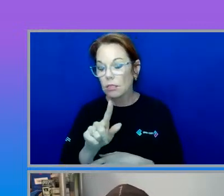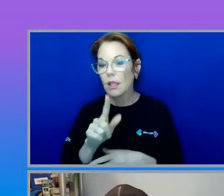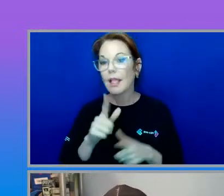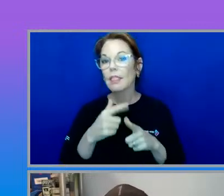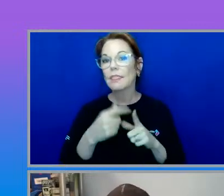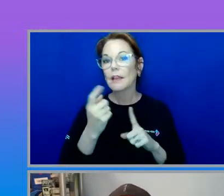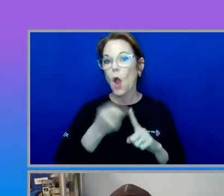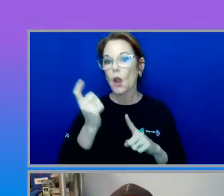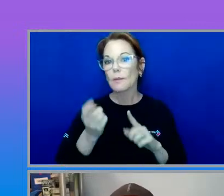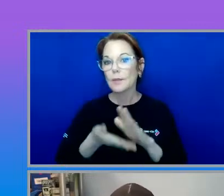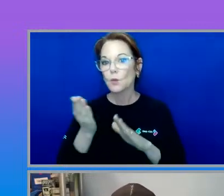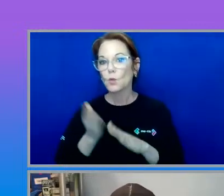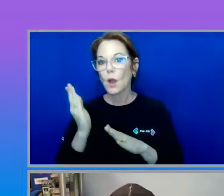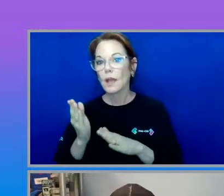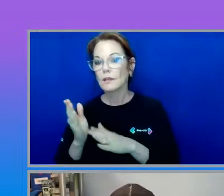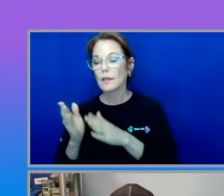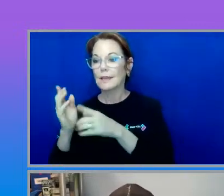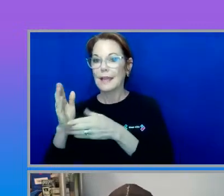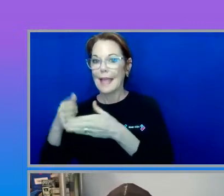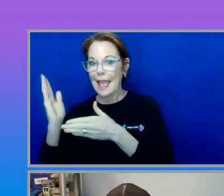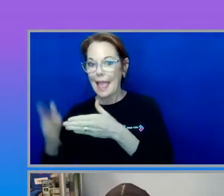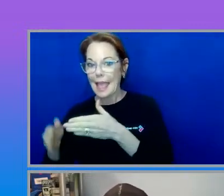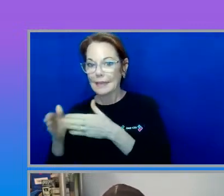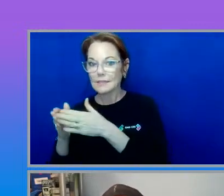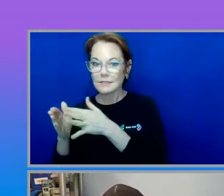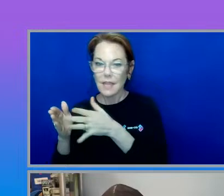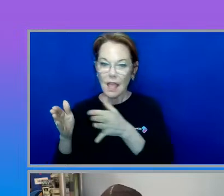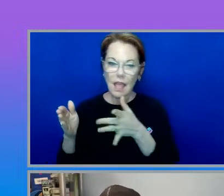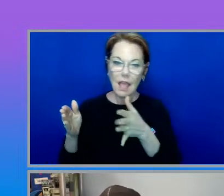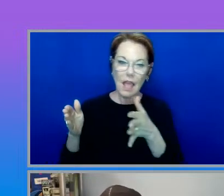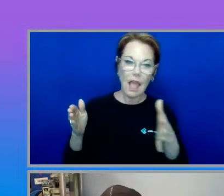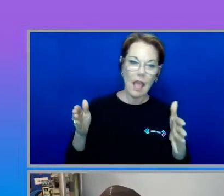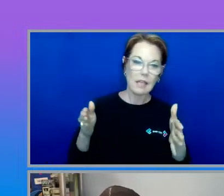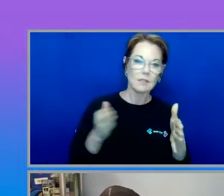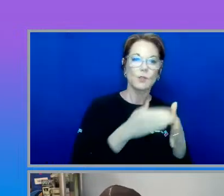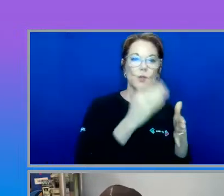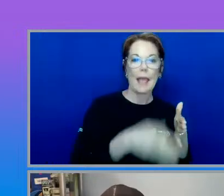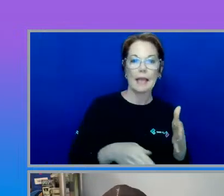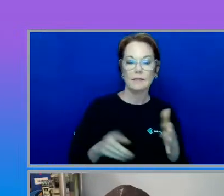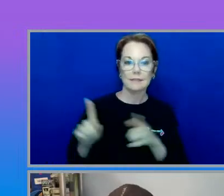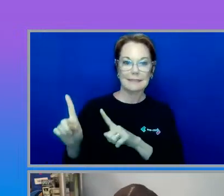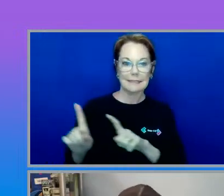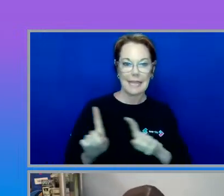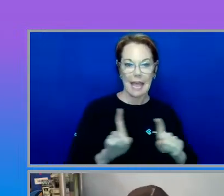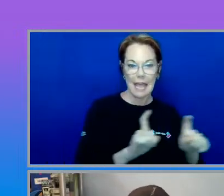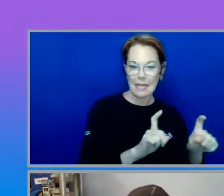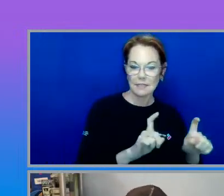run end to end tests on your website. The cool part is, is